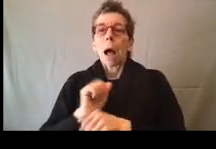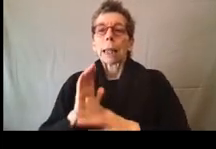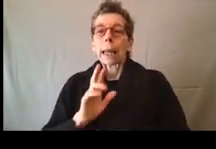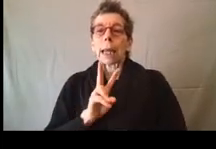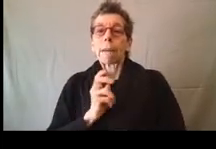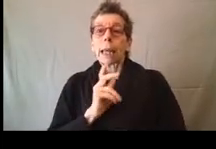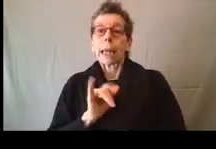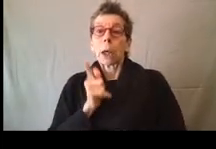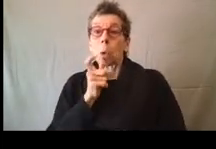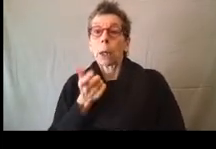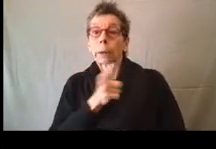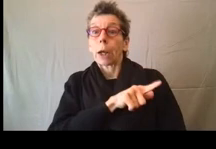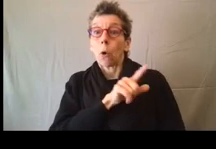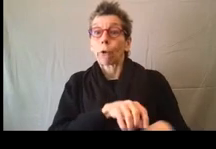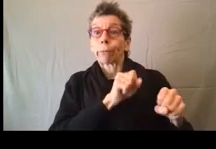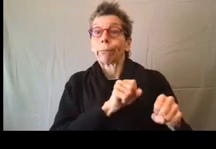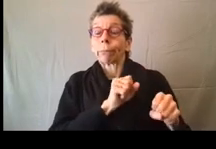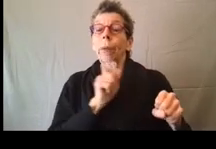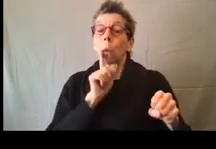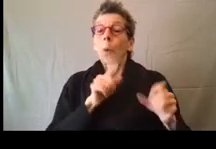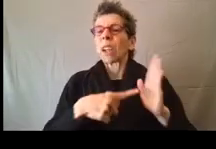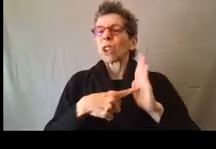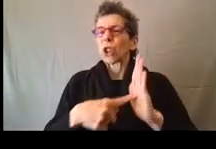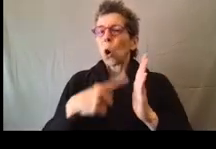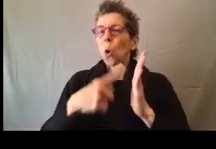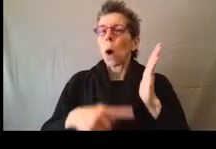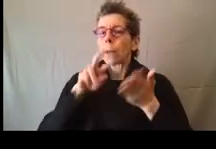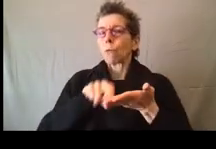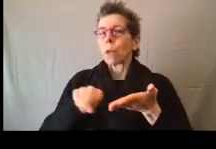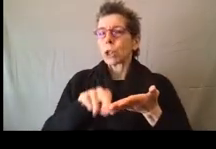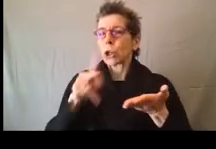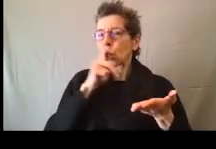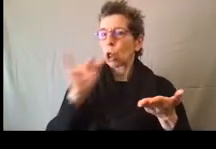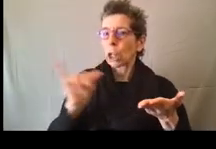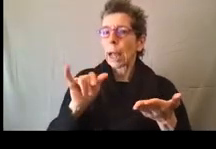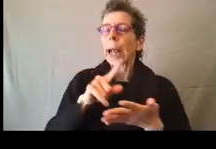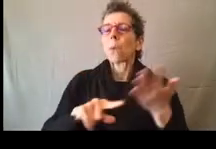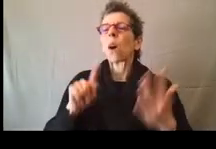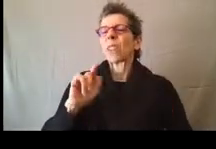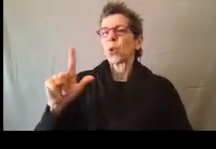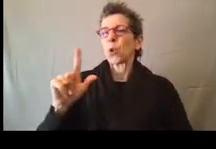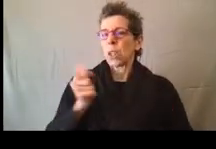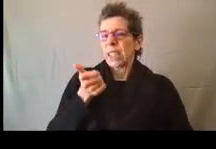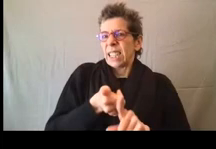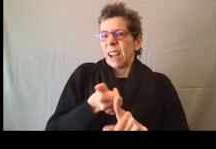is going to walk us through some of the research and as well as the tool we developed.